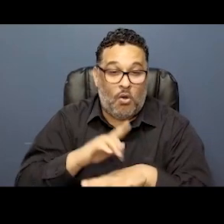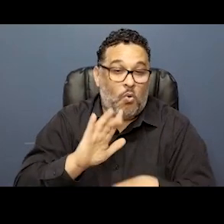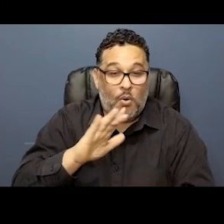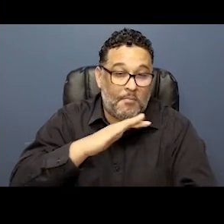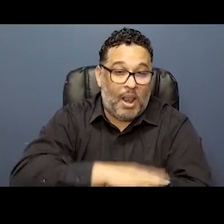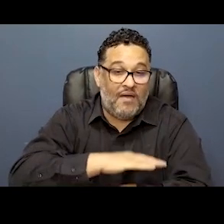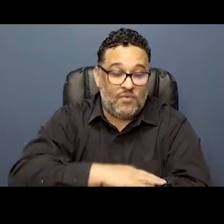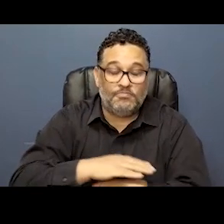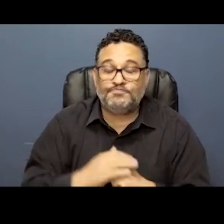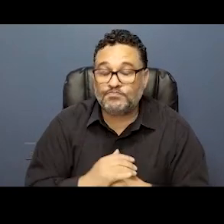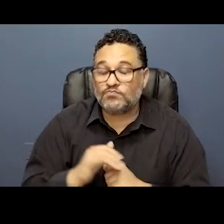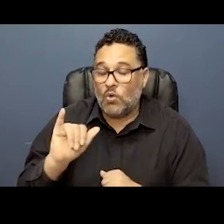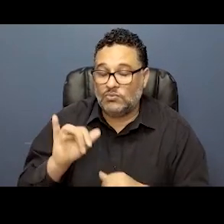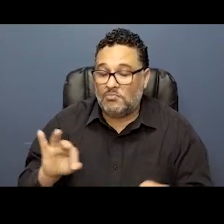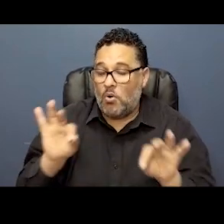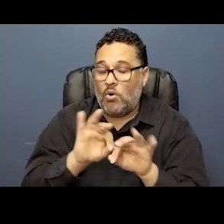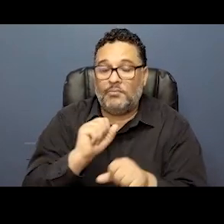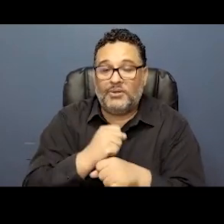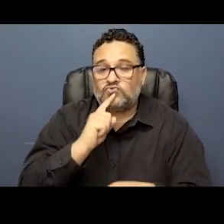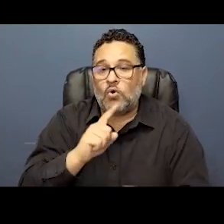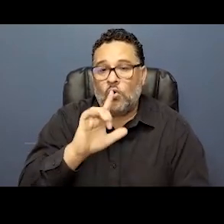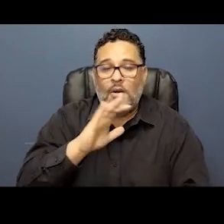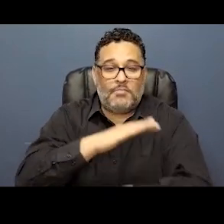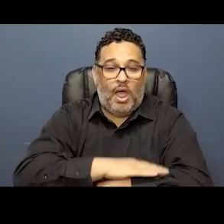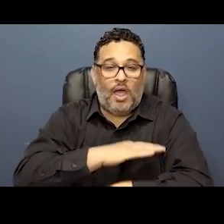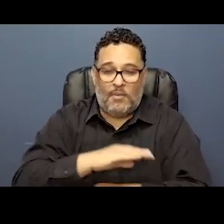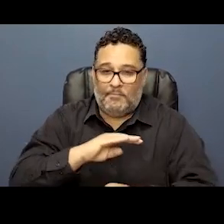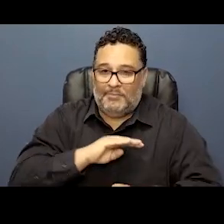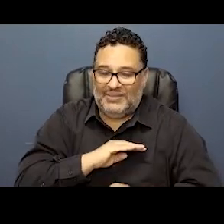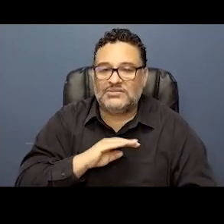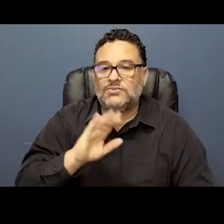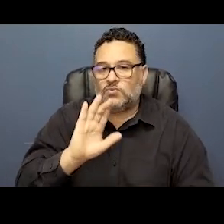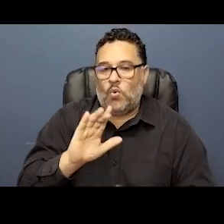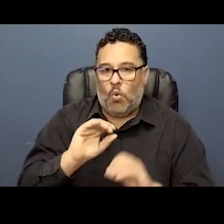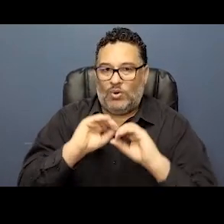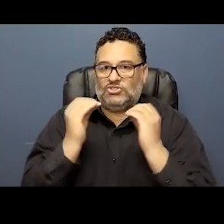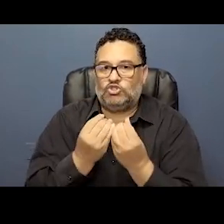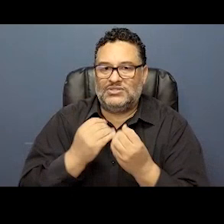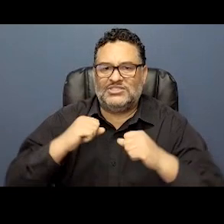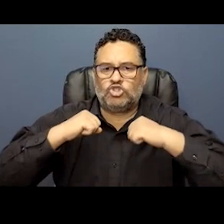It’s also important to make sure your platform meets your organization’s security and privacy